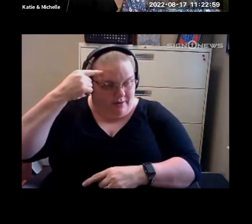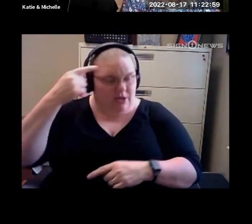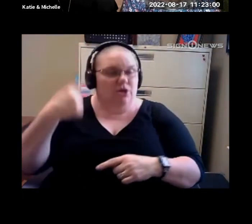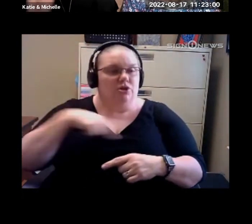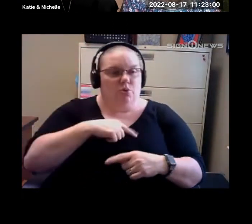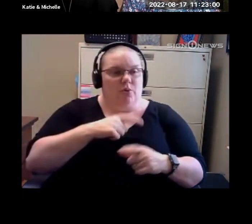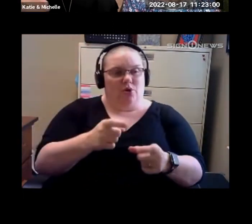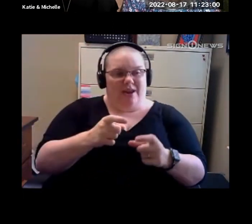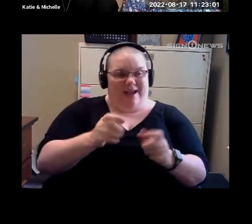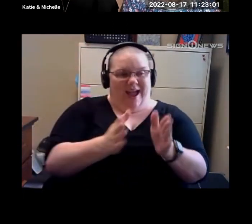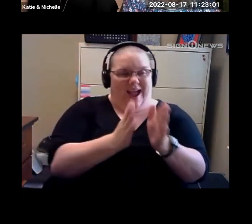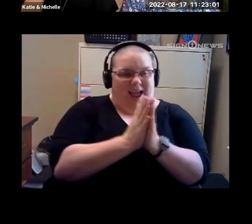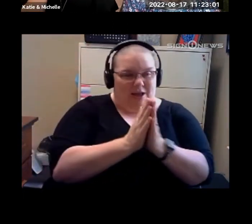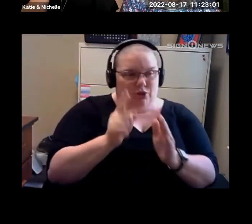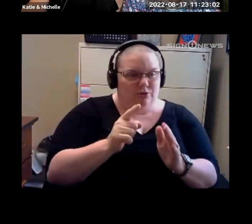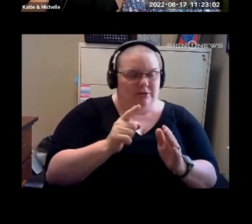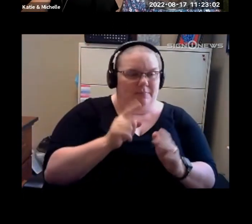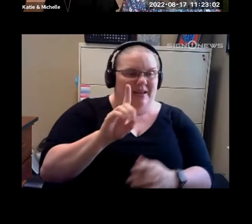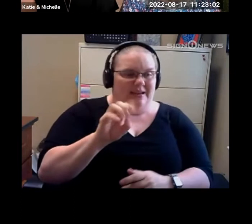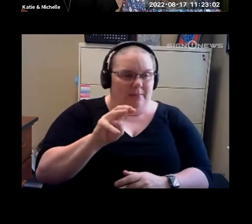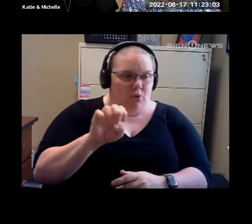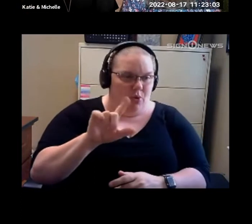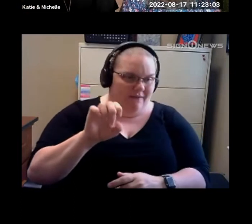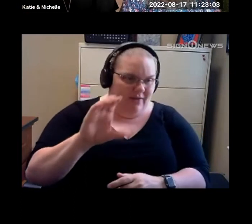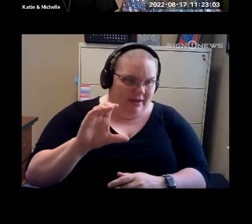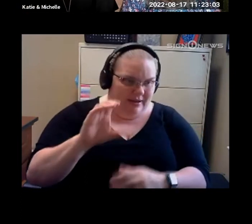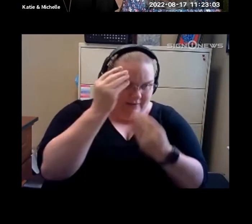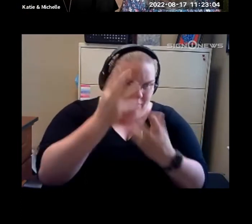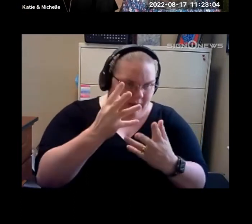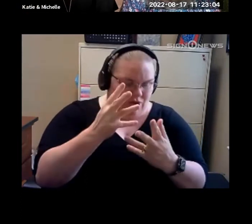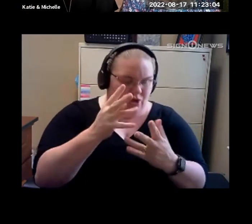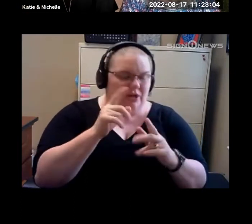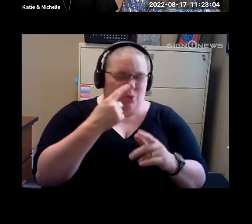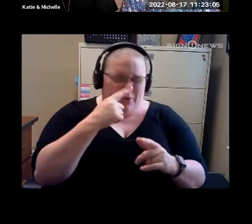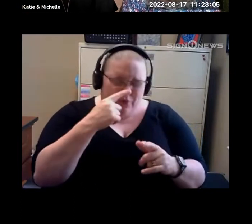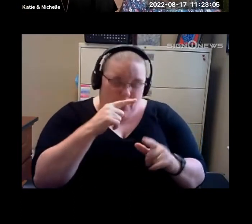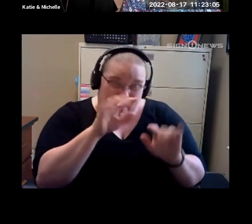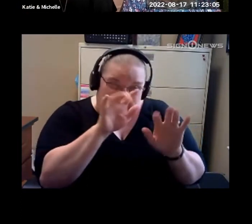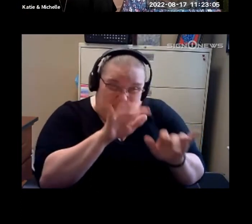us some input so you can be doing that uh while we're going through some other announcements or